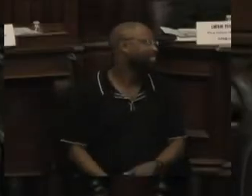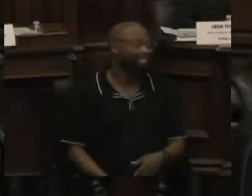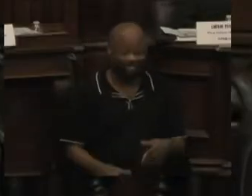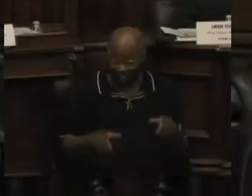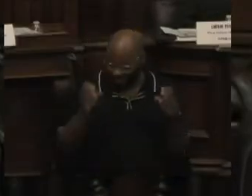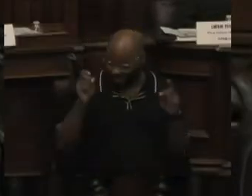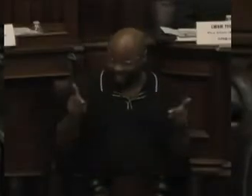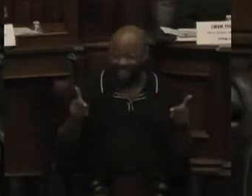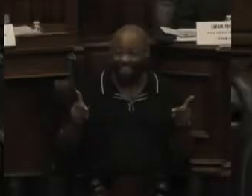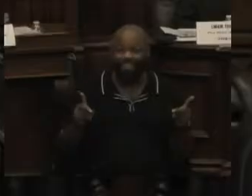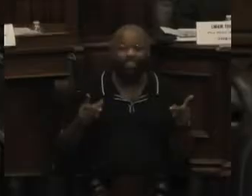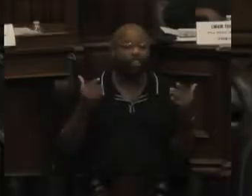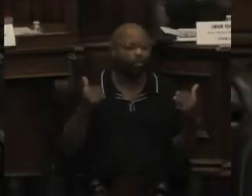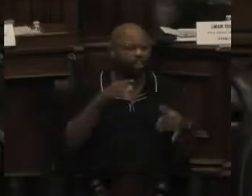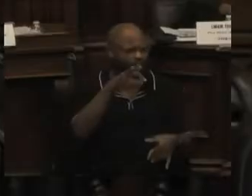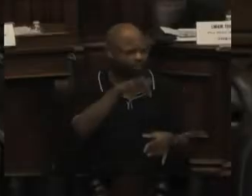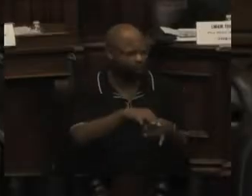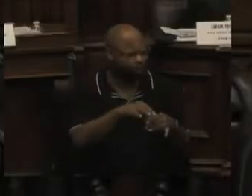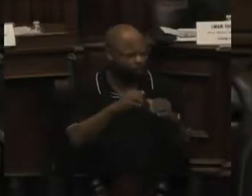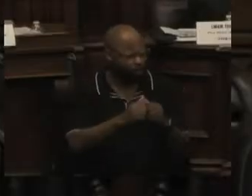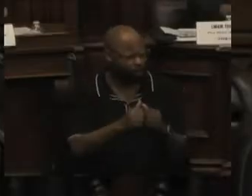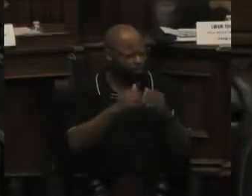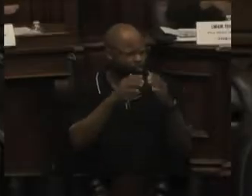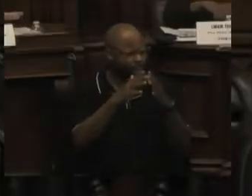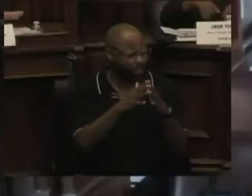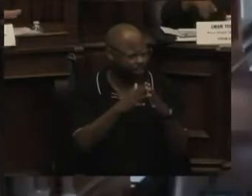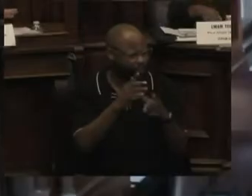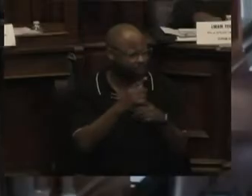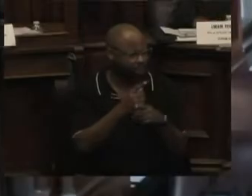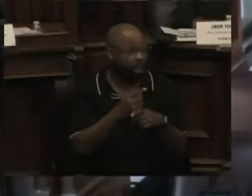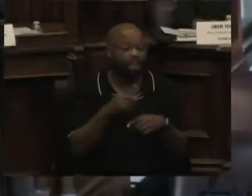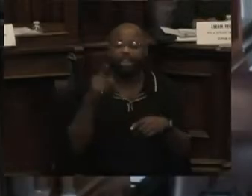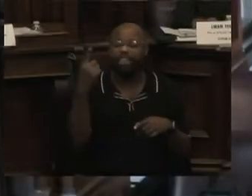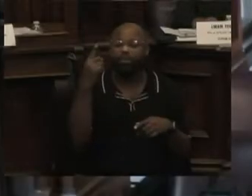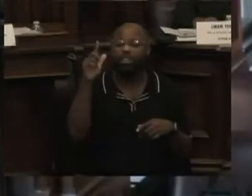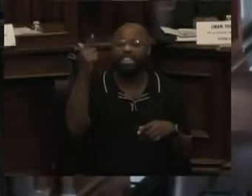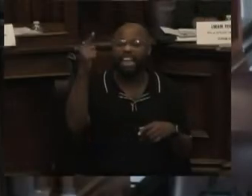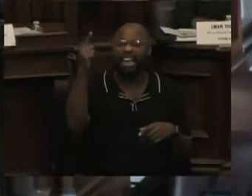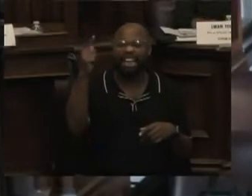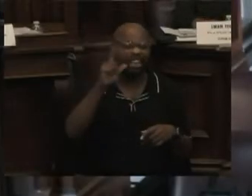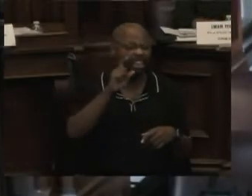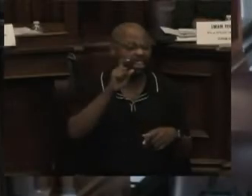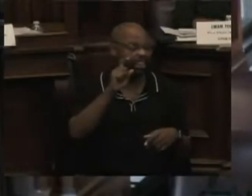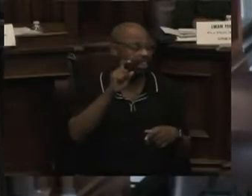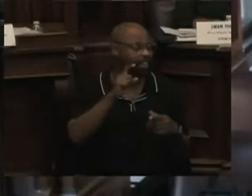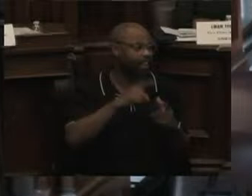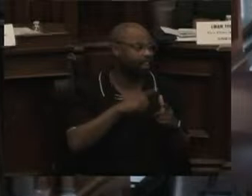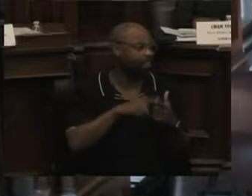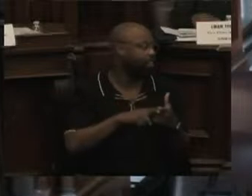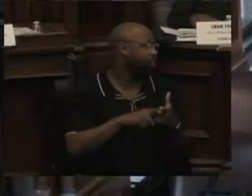right. Kevin, you got your committee. Thank you. So vote